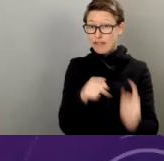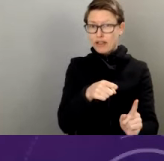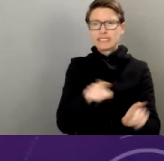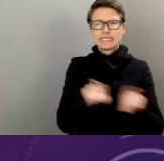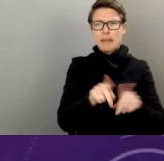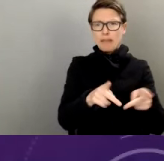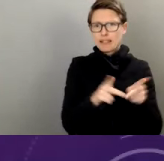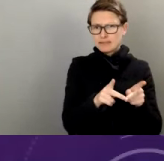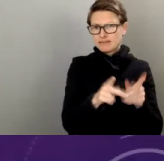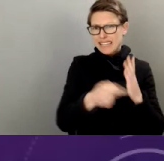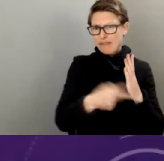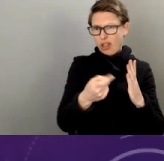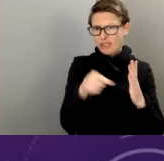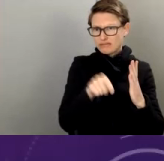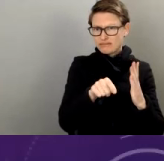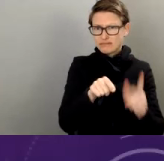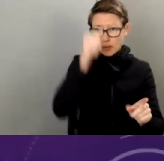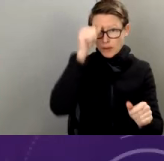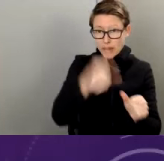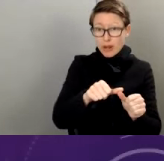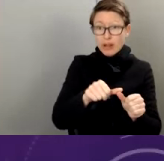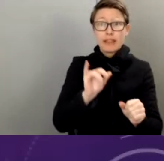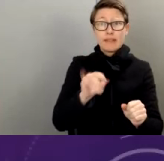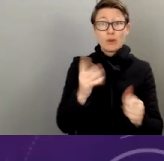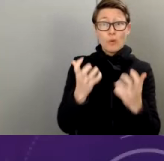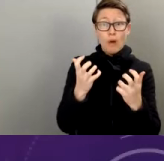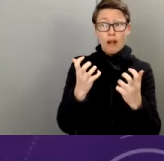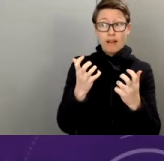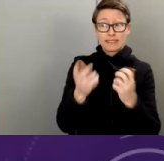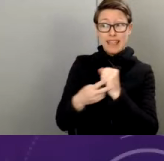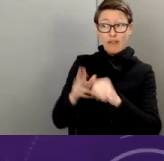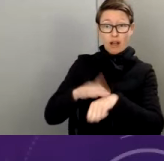So just remember that, right? If you want it on your desktop, you're going to need to change that location.